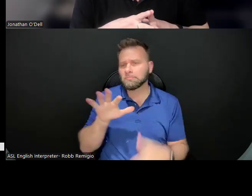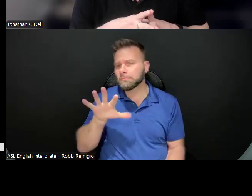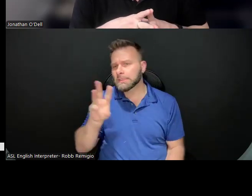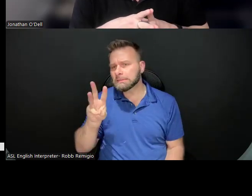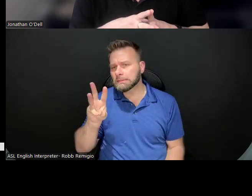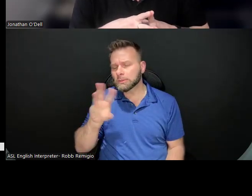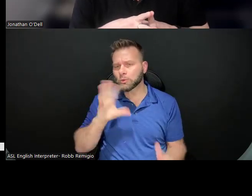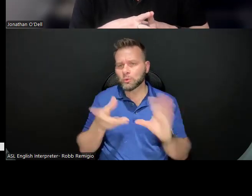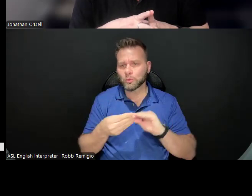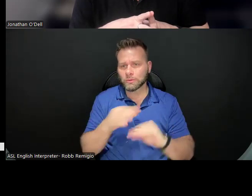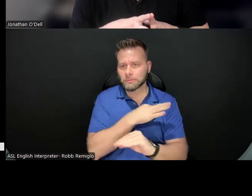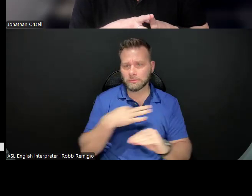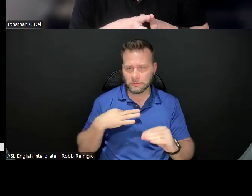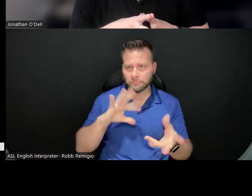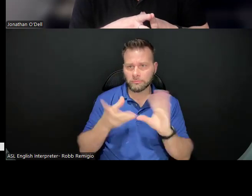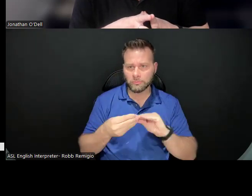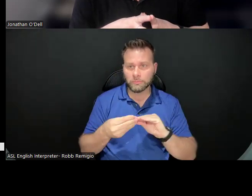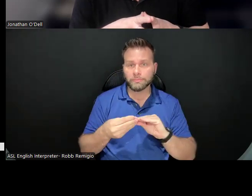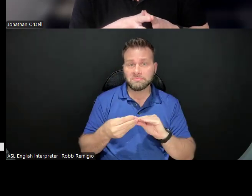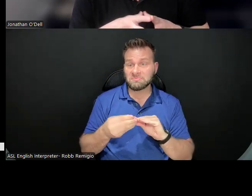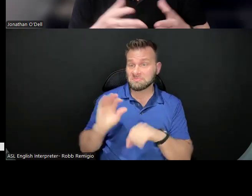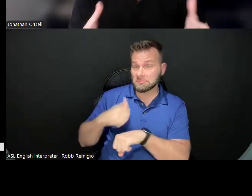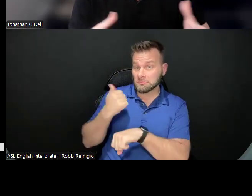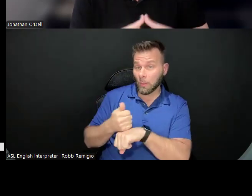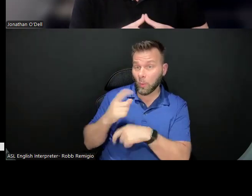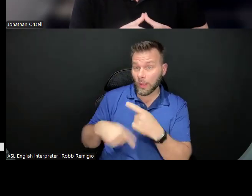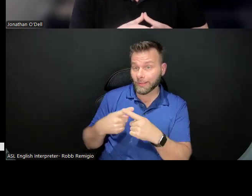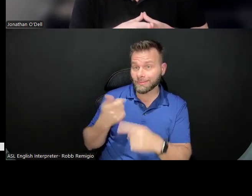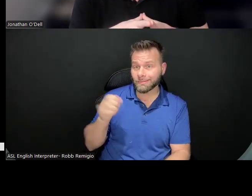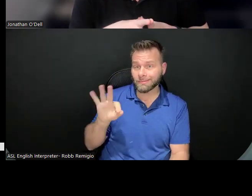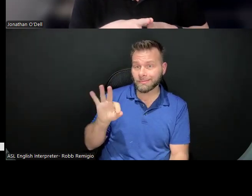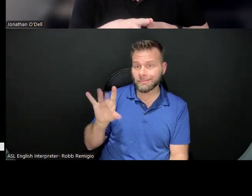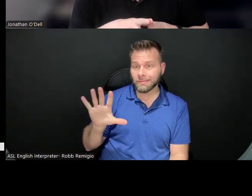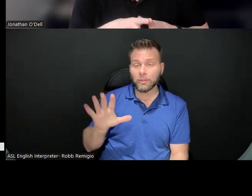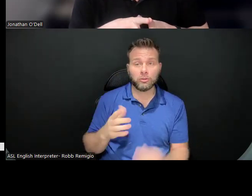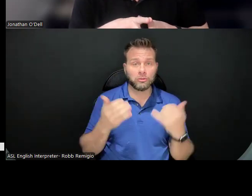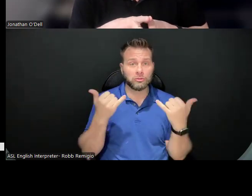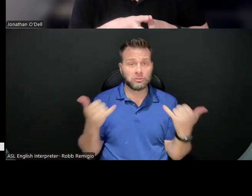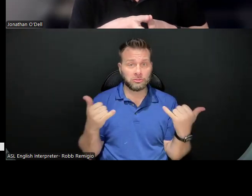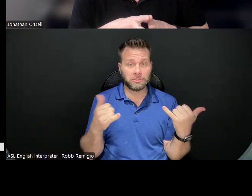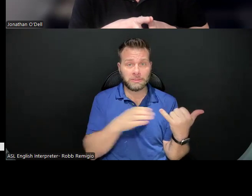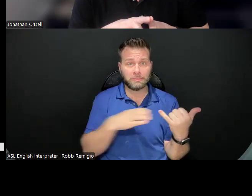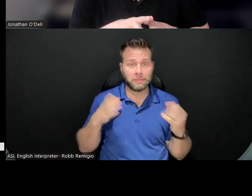We have about 56 people We've been around since 1985 perfect our current Commissioner